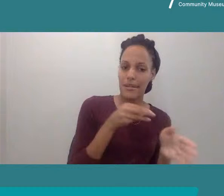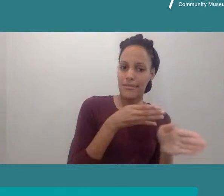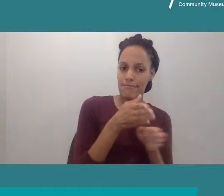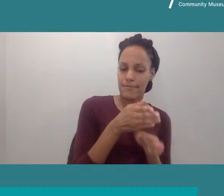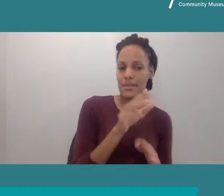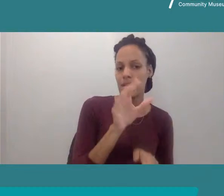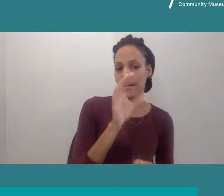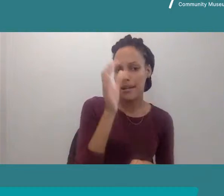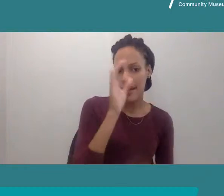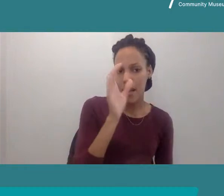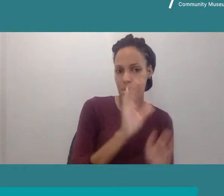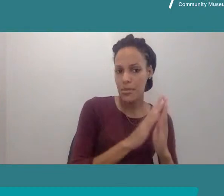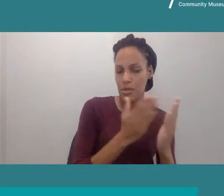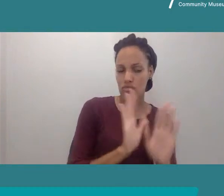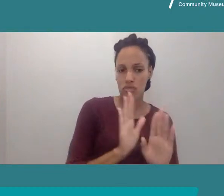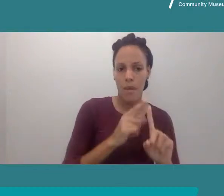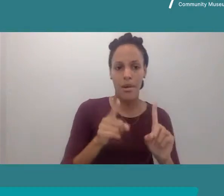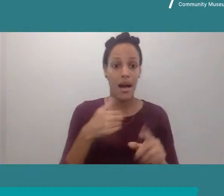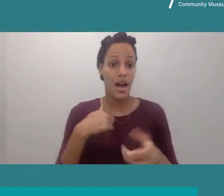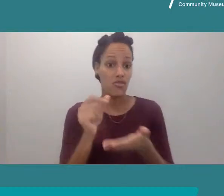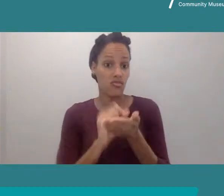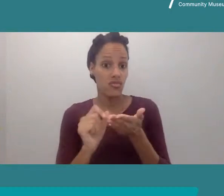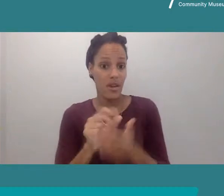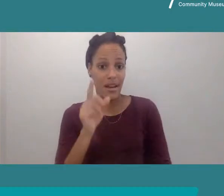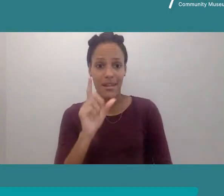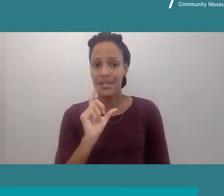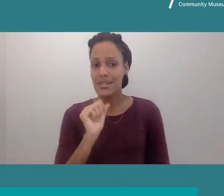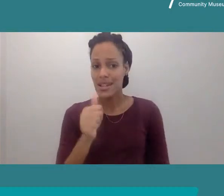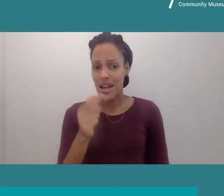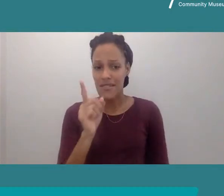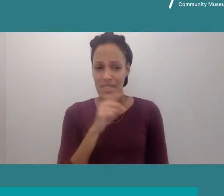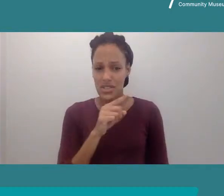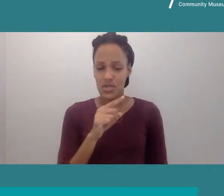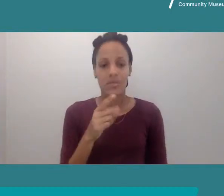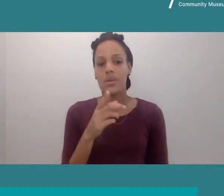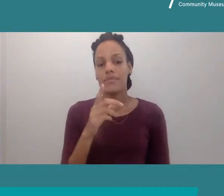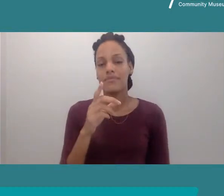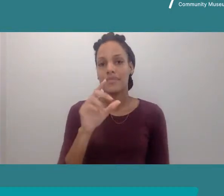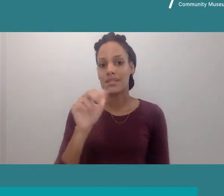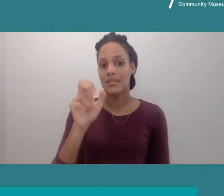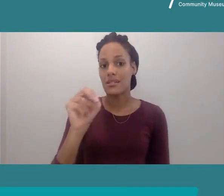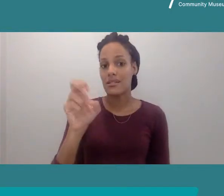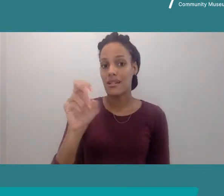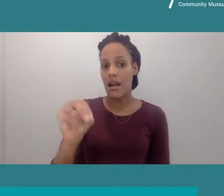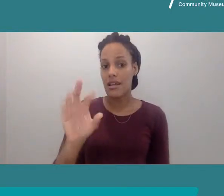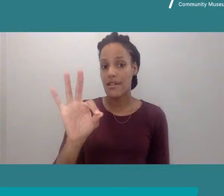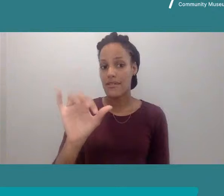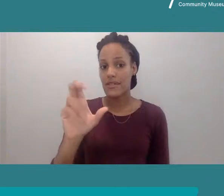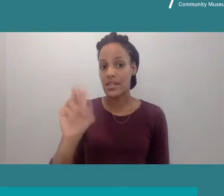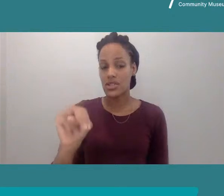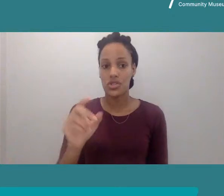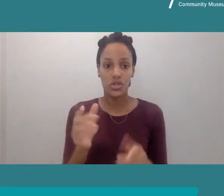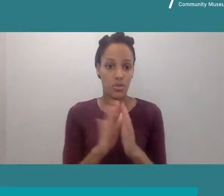well and film just knowing my foundation in terms of writing for social change will put